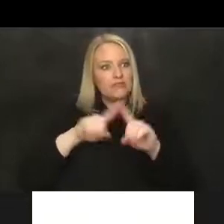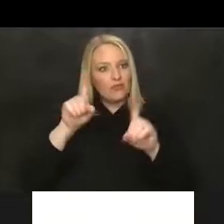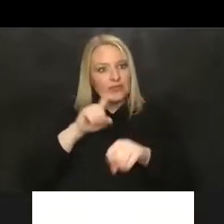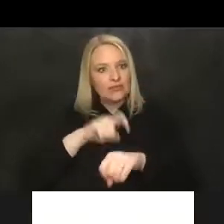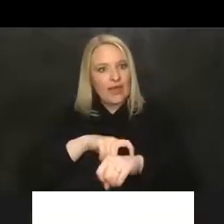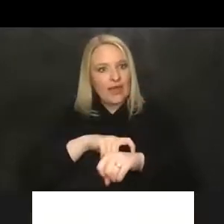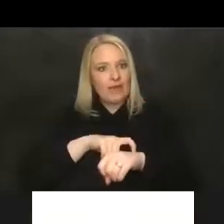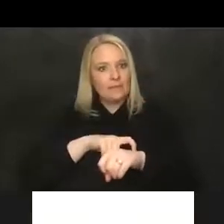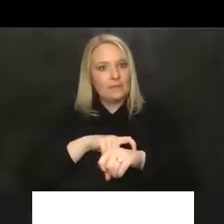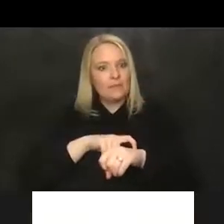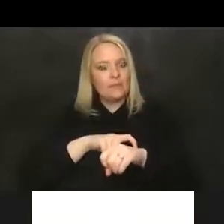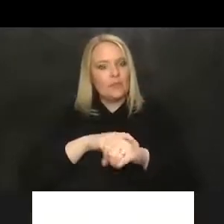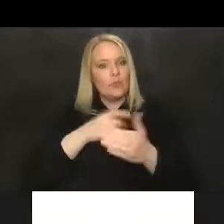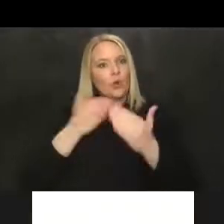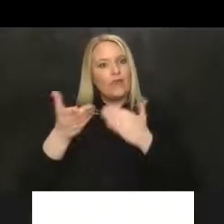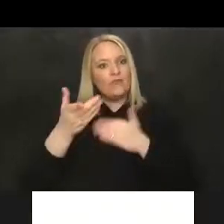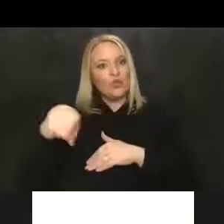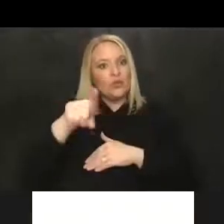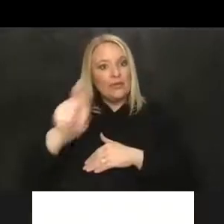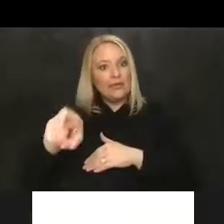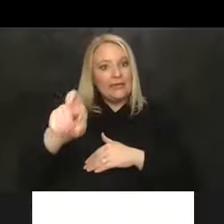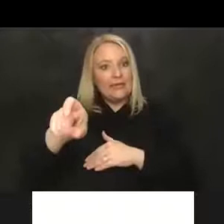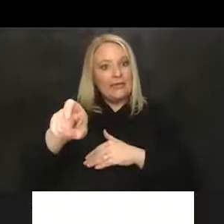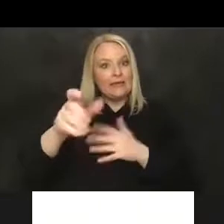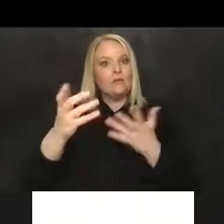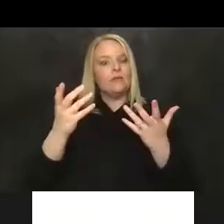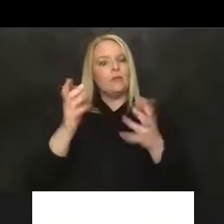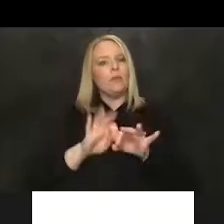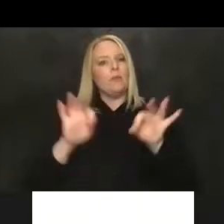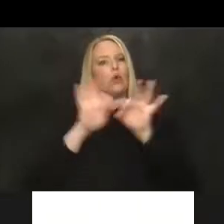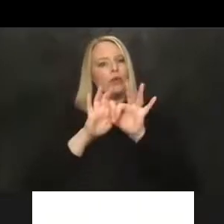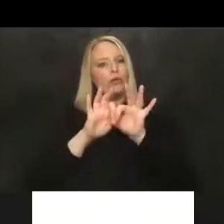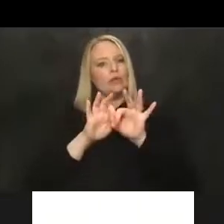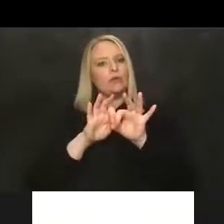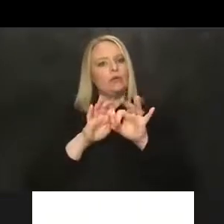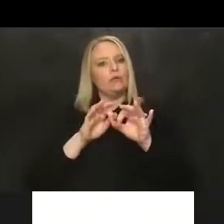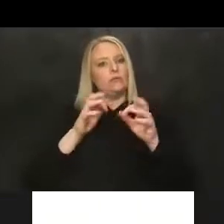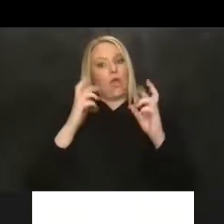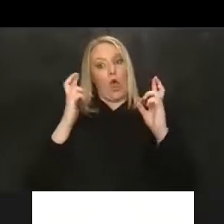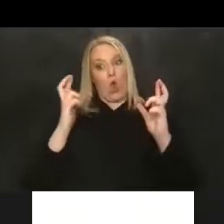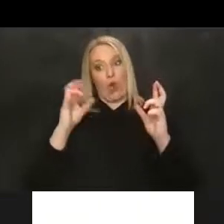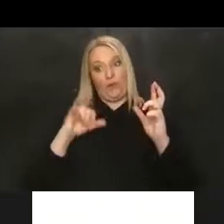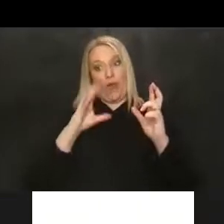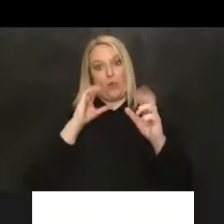that you need, I think is is really important and I hope that is something that carries through once